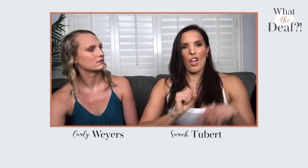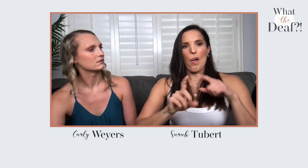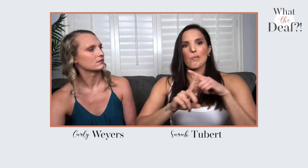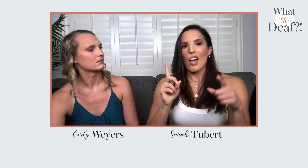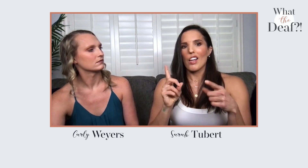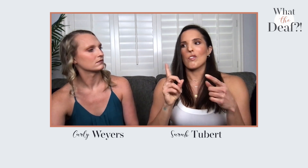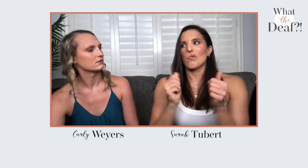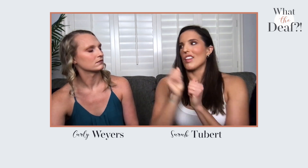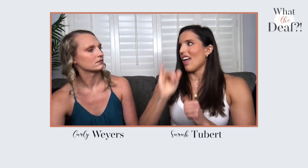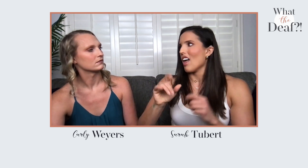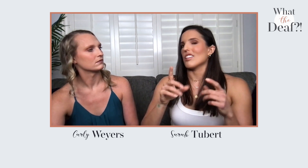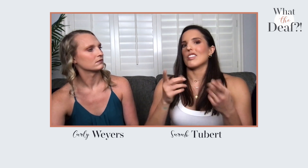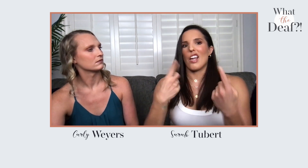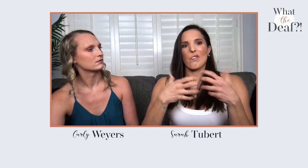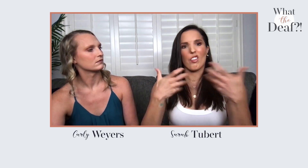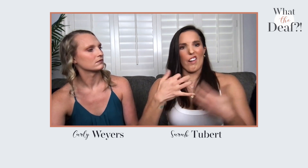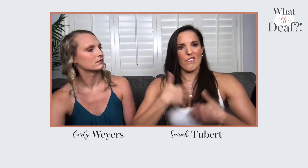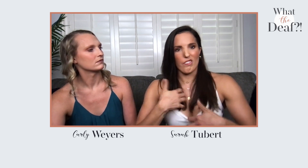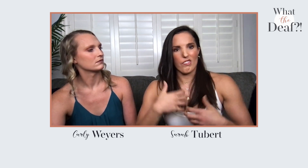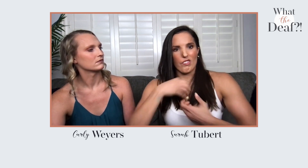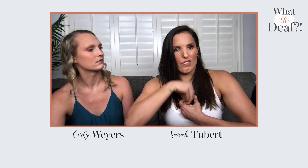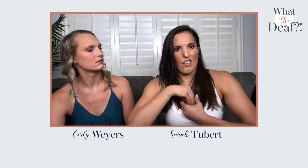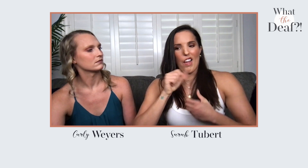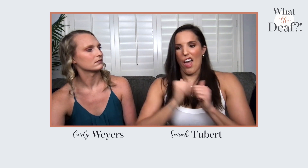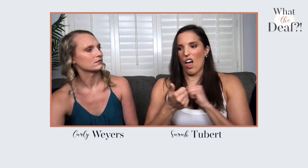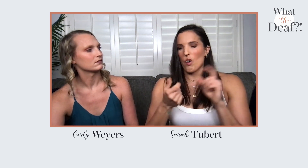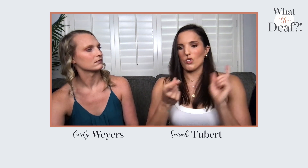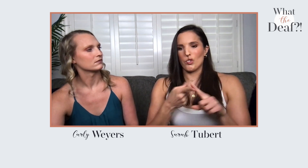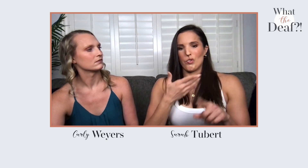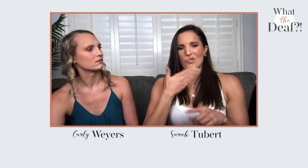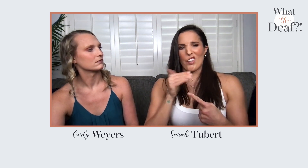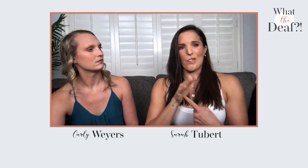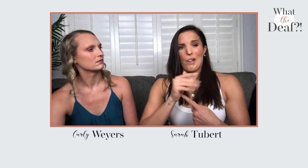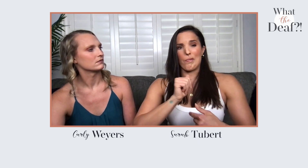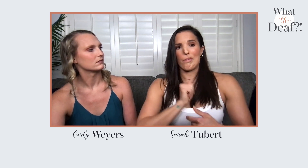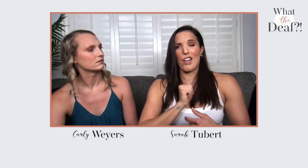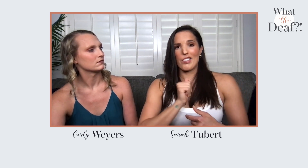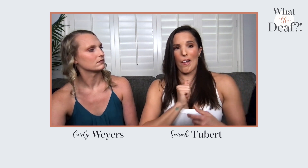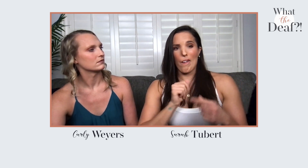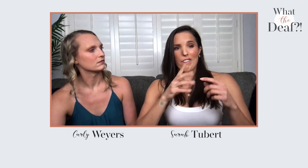But with that being said, there's a lot of insecurities and doubts within me, of how to best represent myself